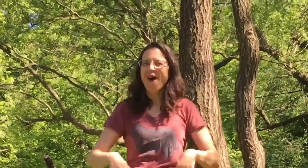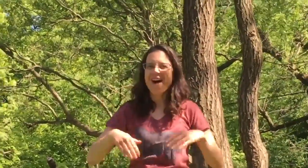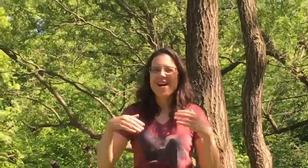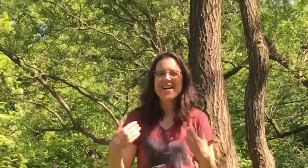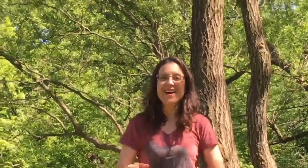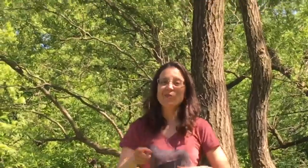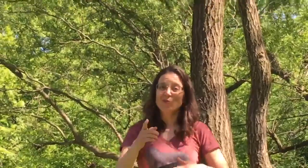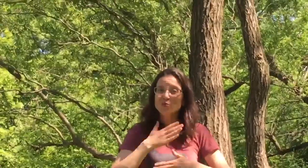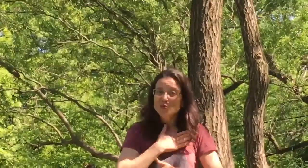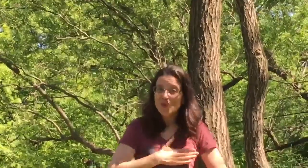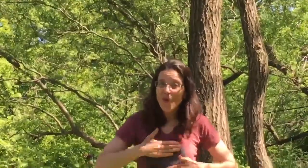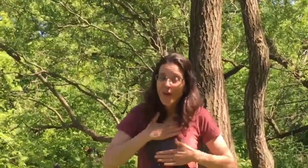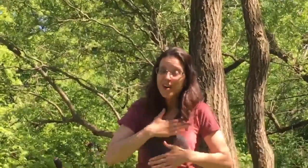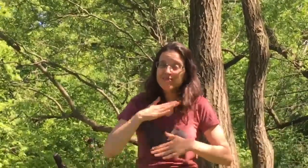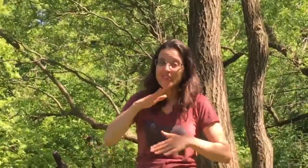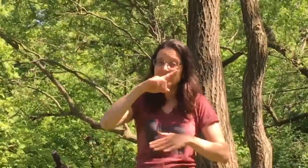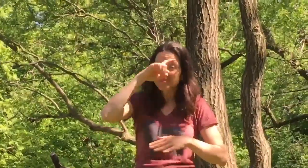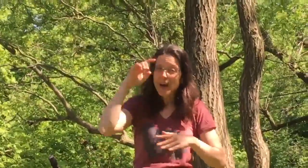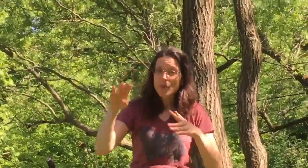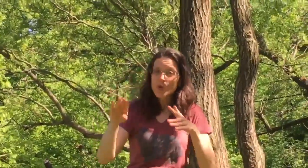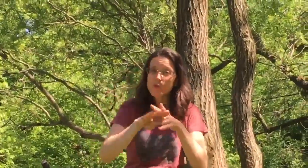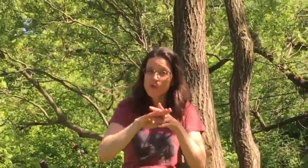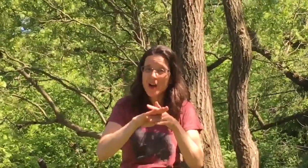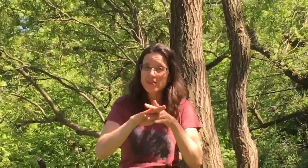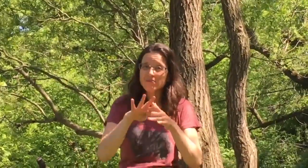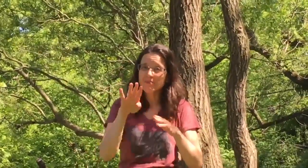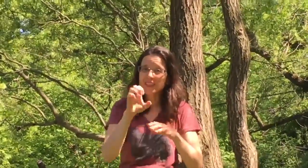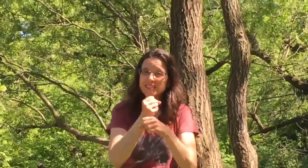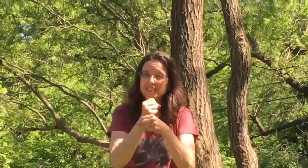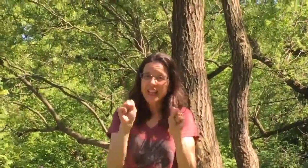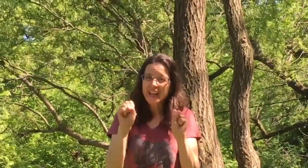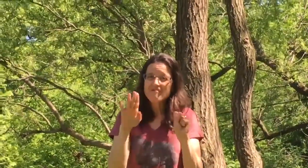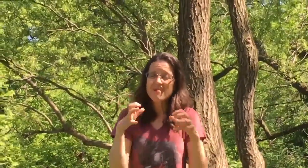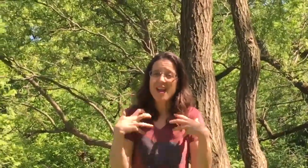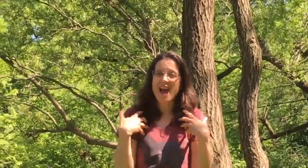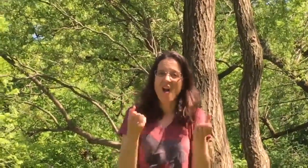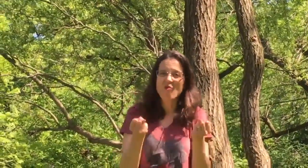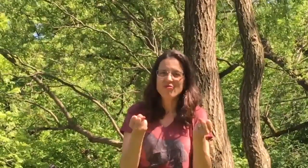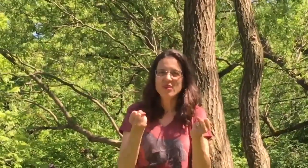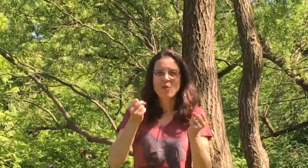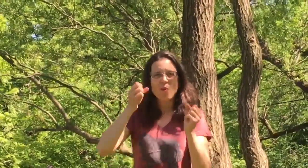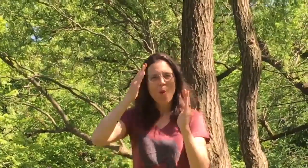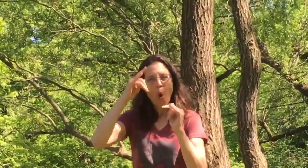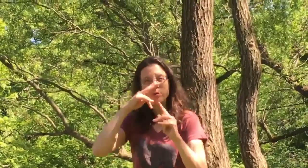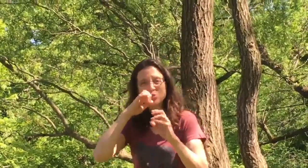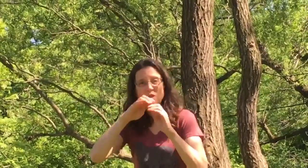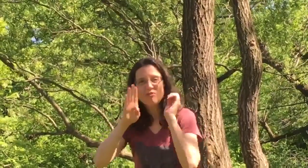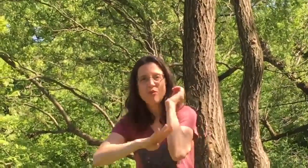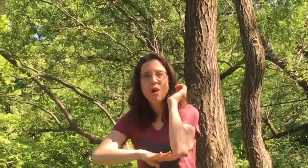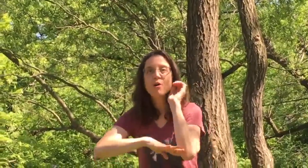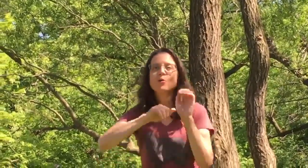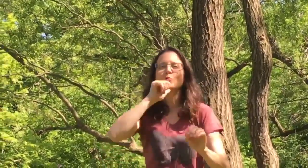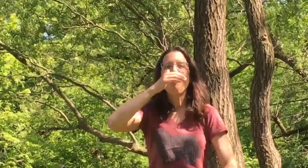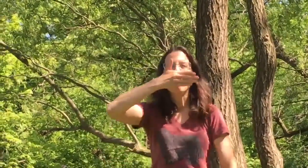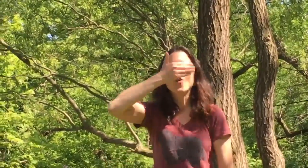Enjoy your Summer Break! Be safe. Be healthy. Hope to see you in the Fall.